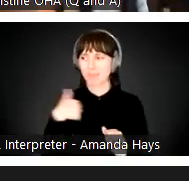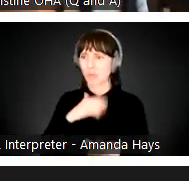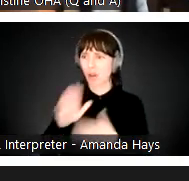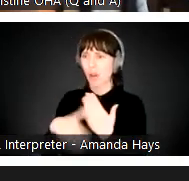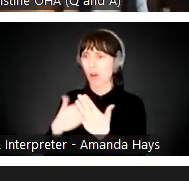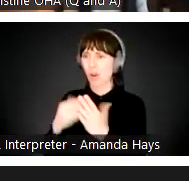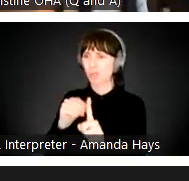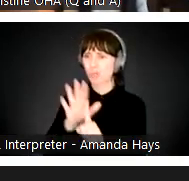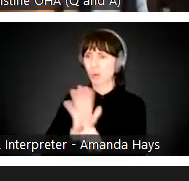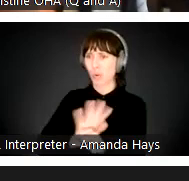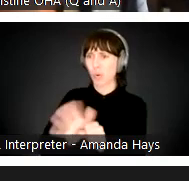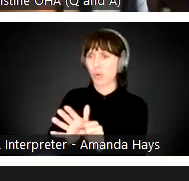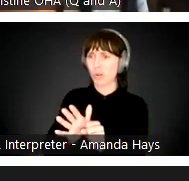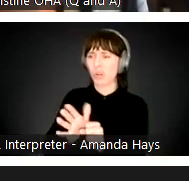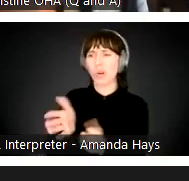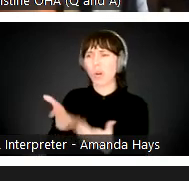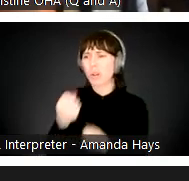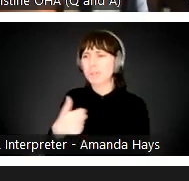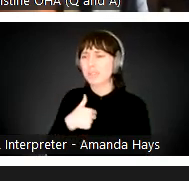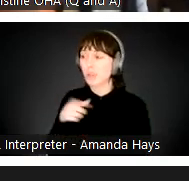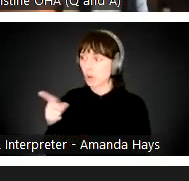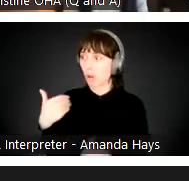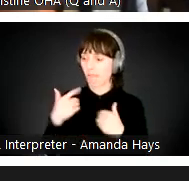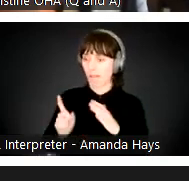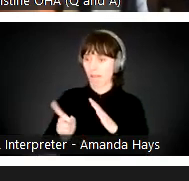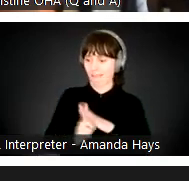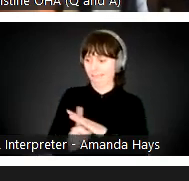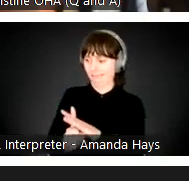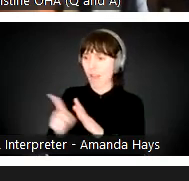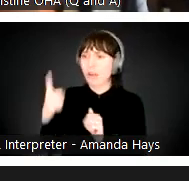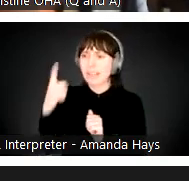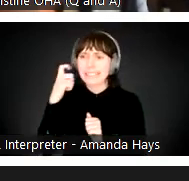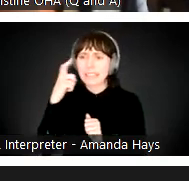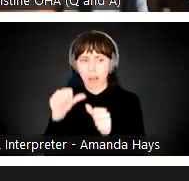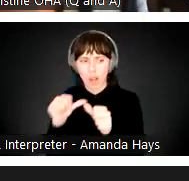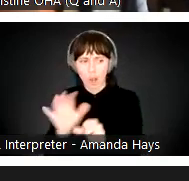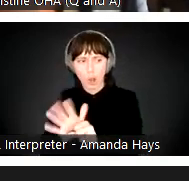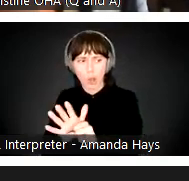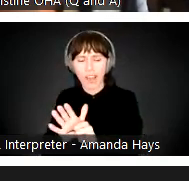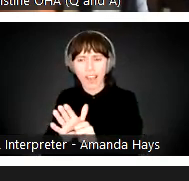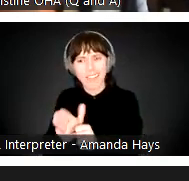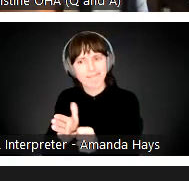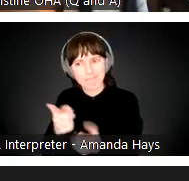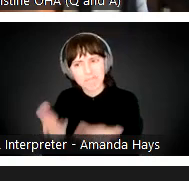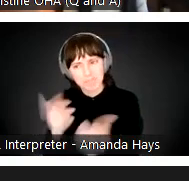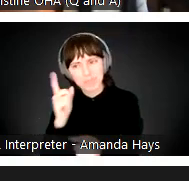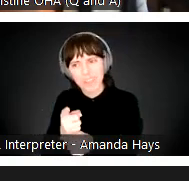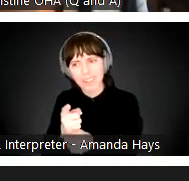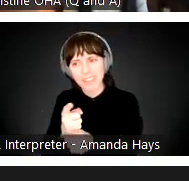symptoms that look like Long COVID, it's probably Long COVID. It like, I think that